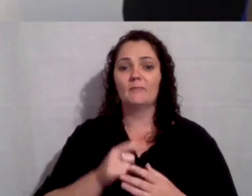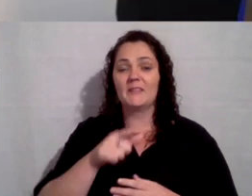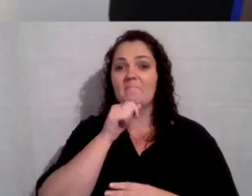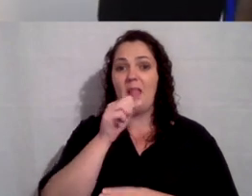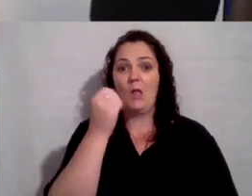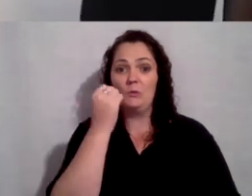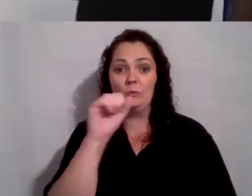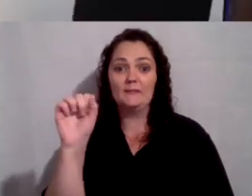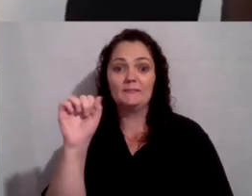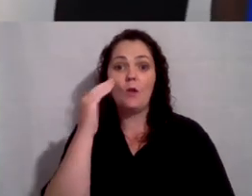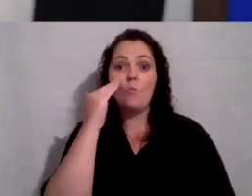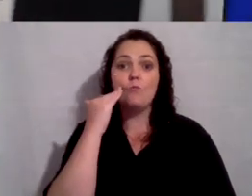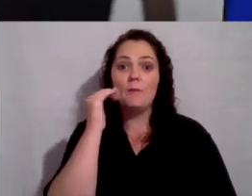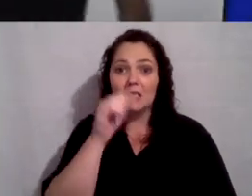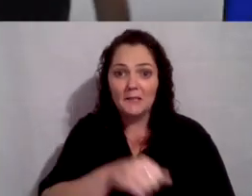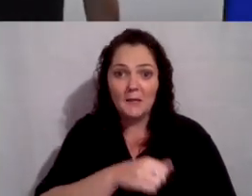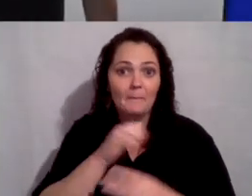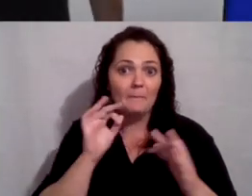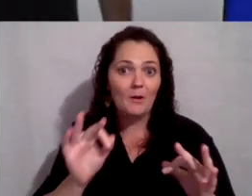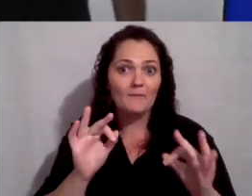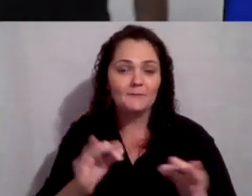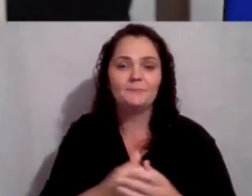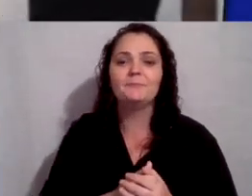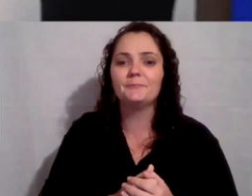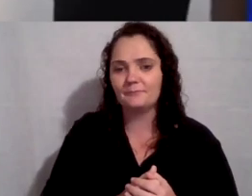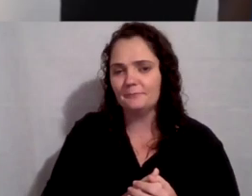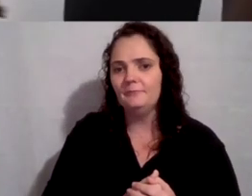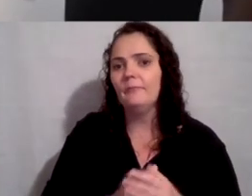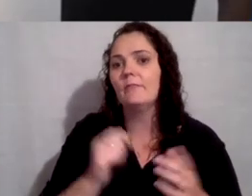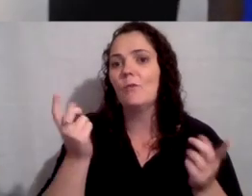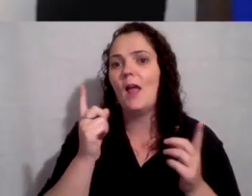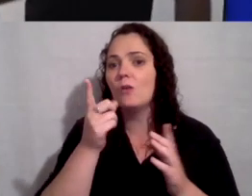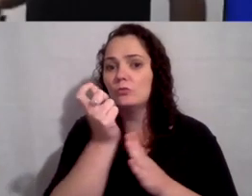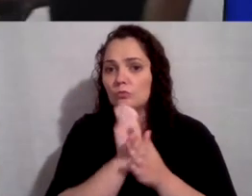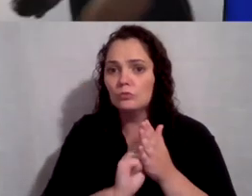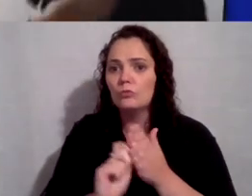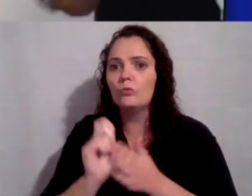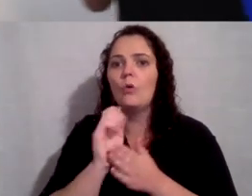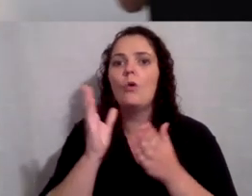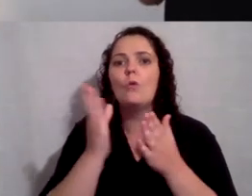Perfect now what you're going to do is redraw that in contour